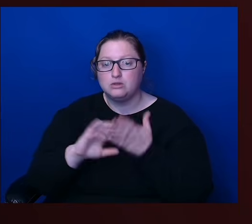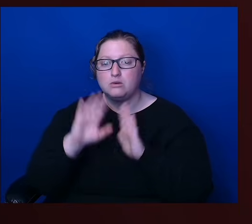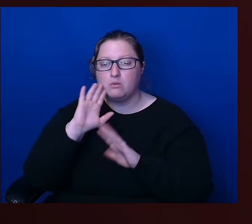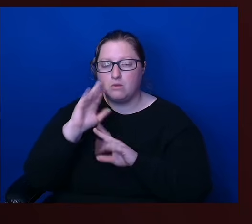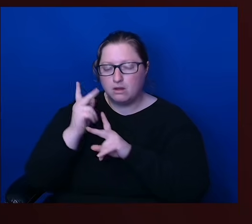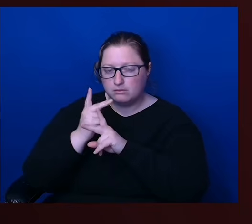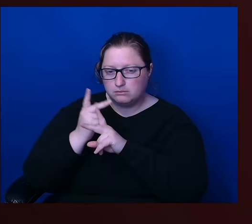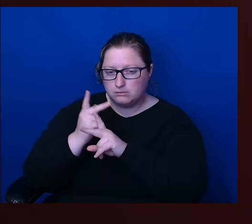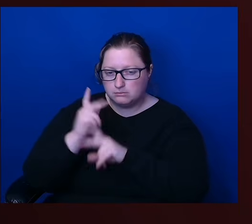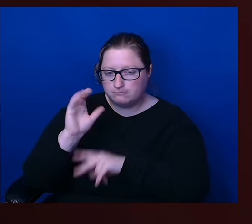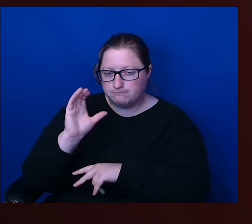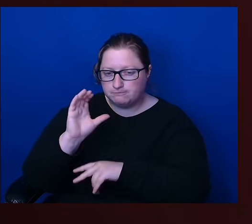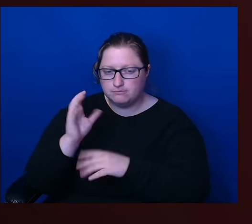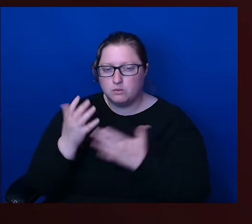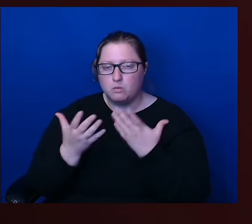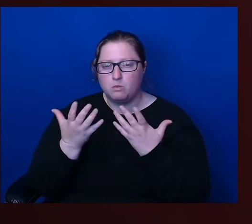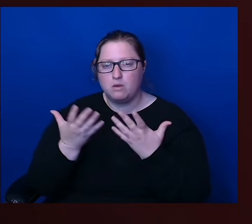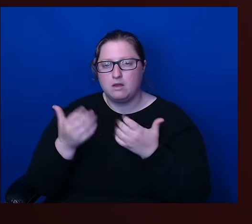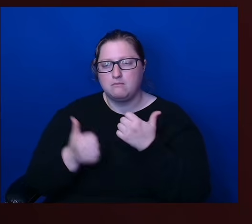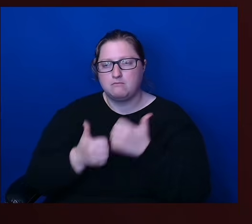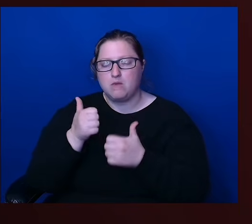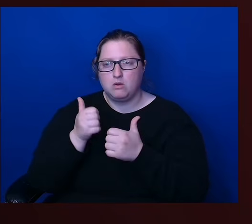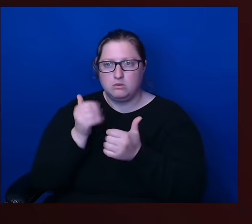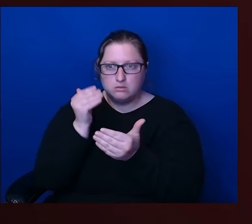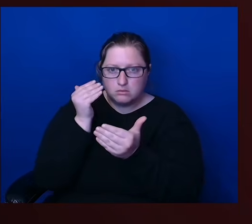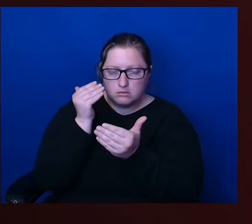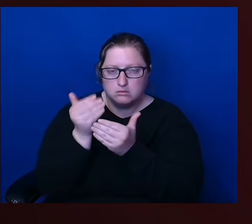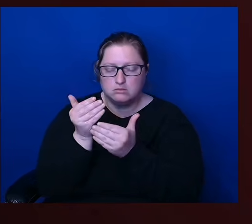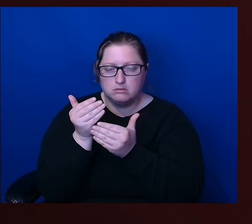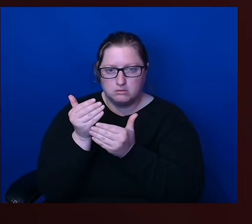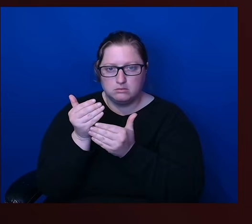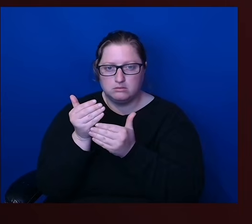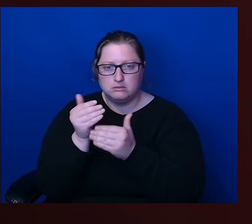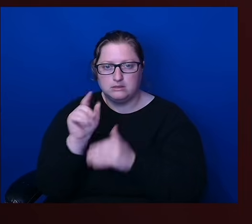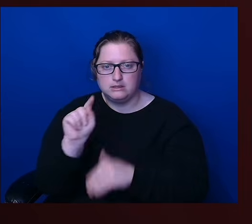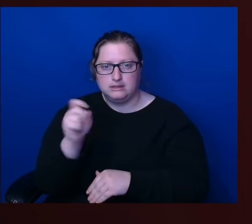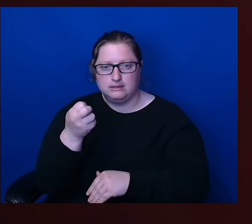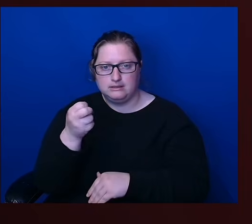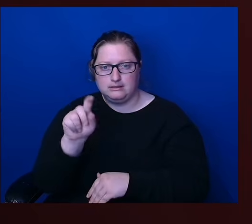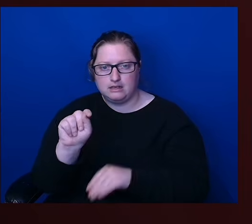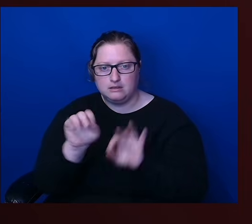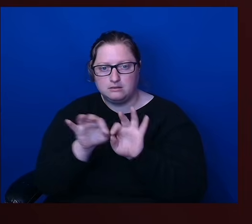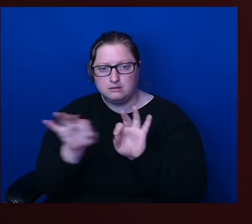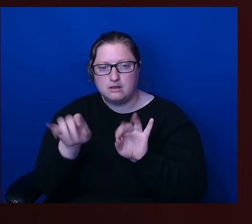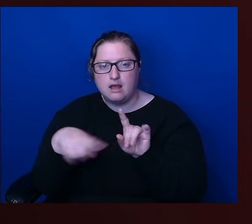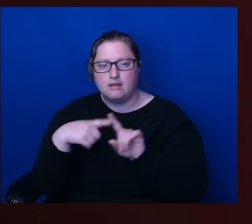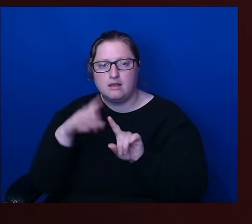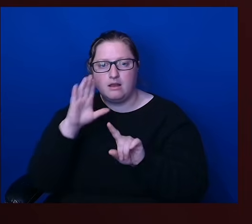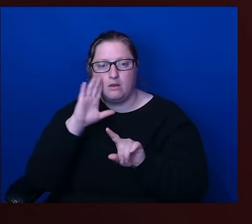that most closely matches what the user entered, and then returning that portion as a response.